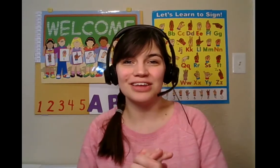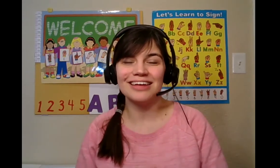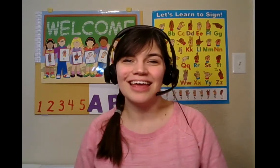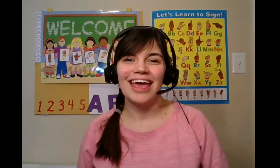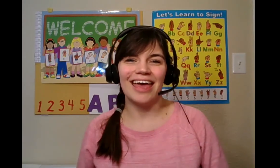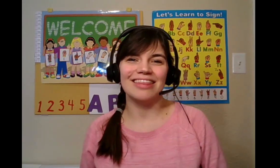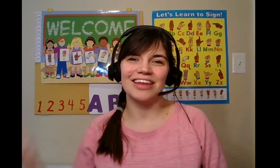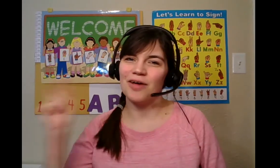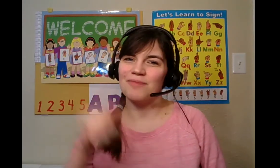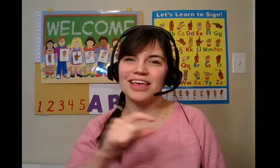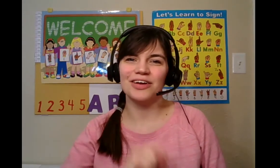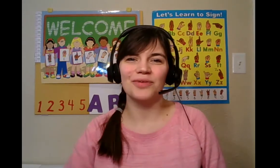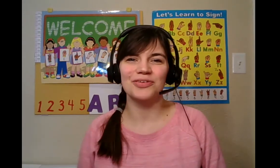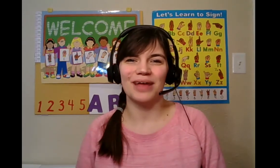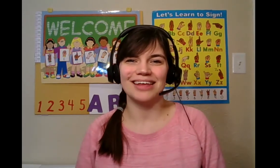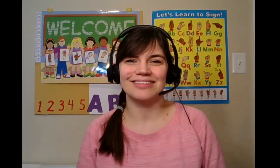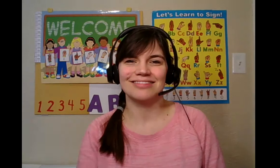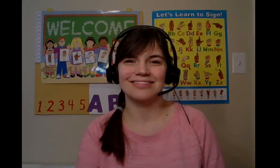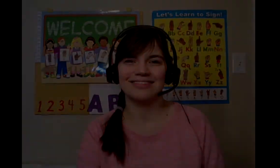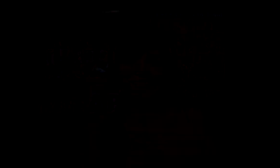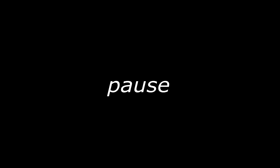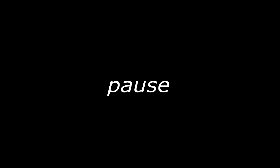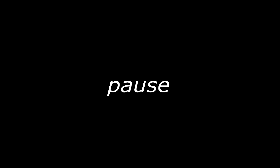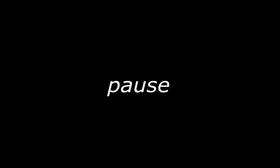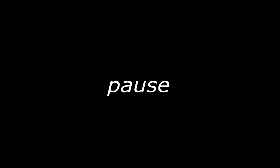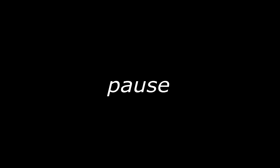you need and then come back here when you're ready.